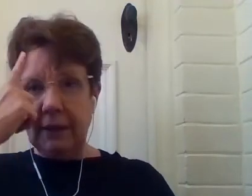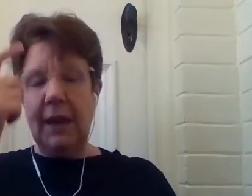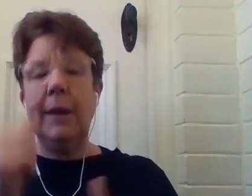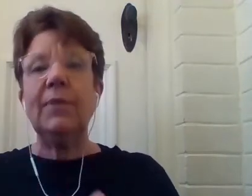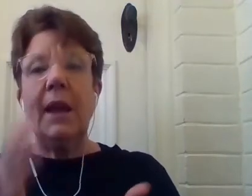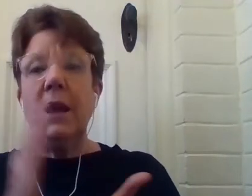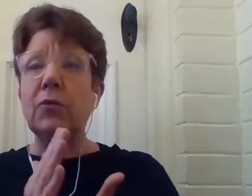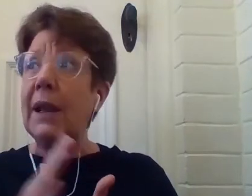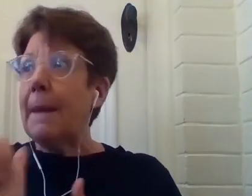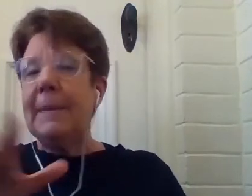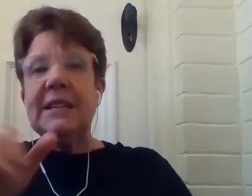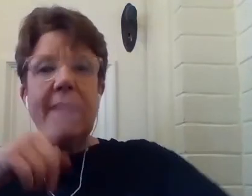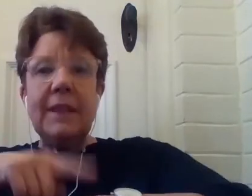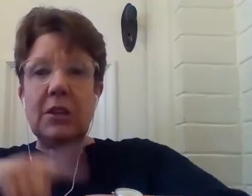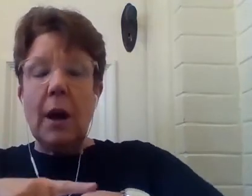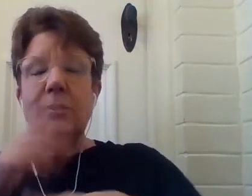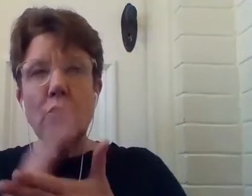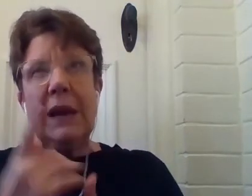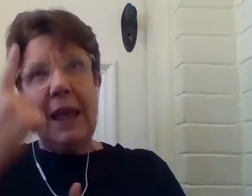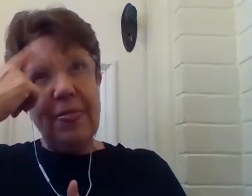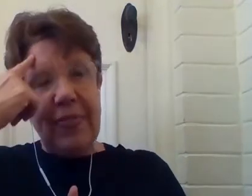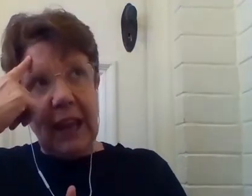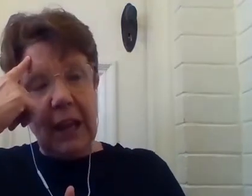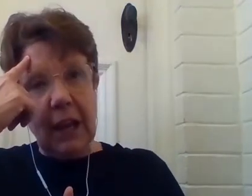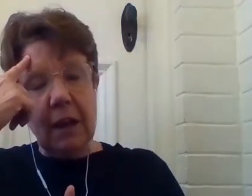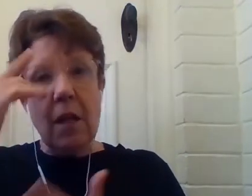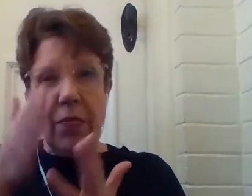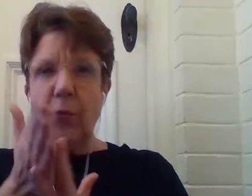taking the time to really think carefully about exactly who is it